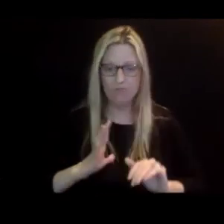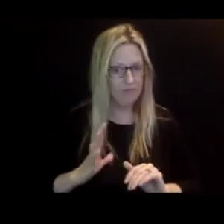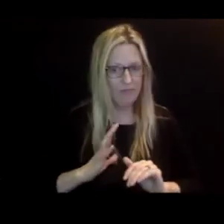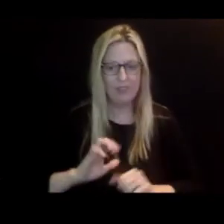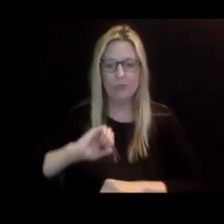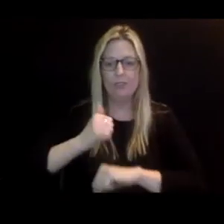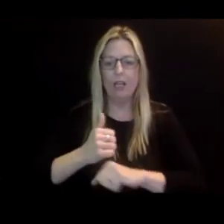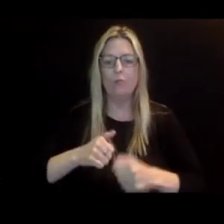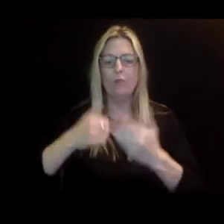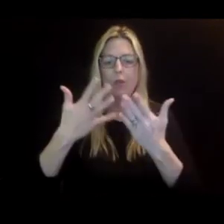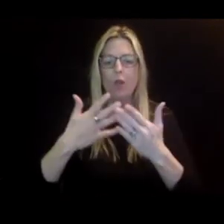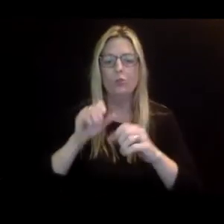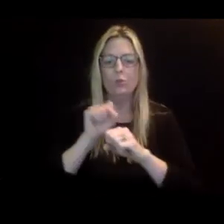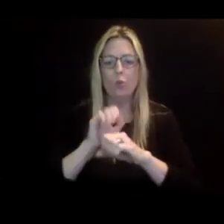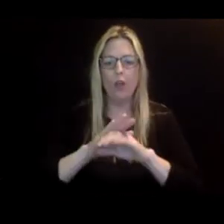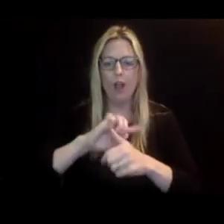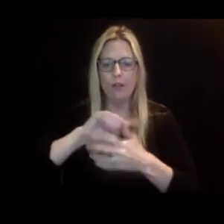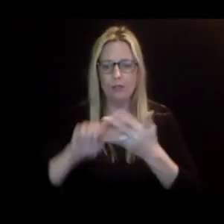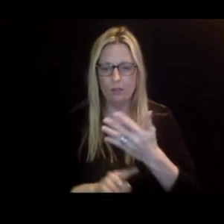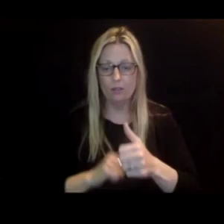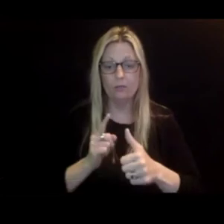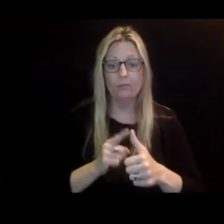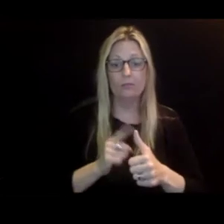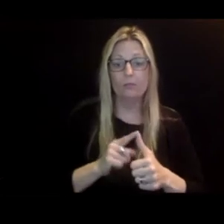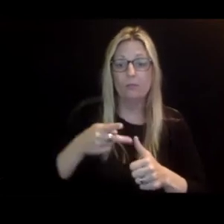okay as we set up a proposed plan to work on and it includes: